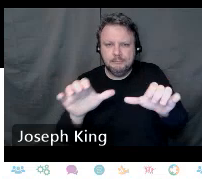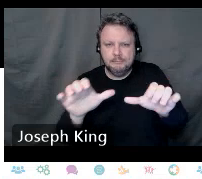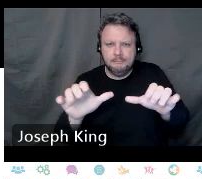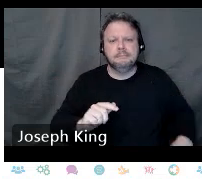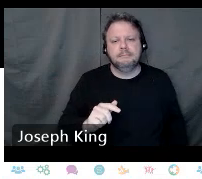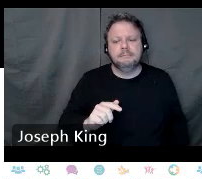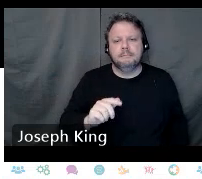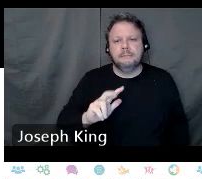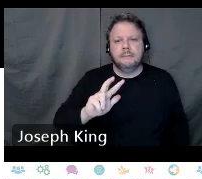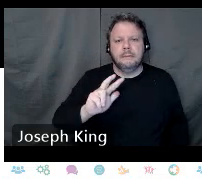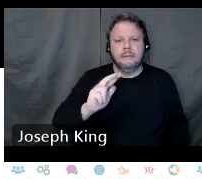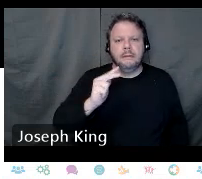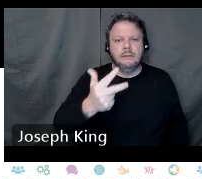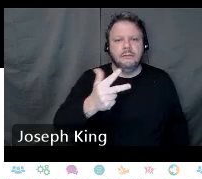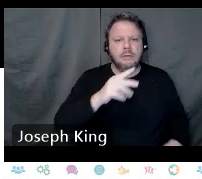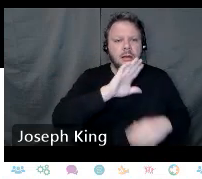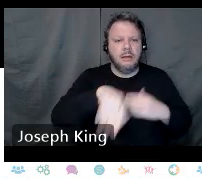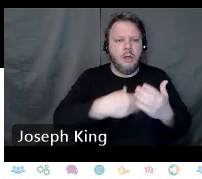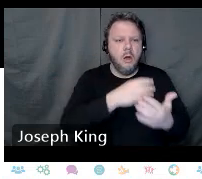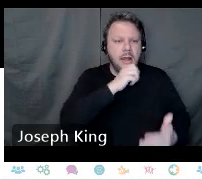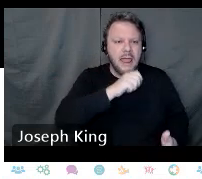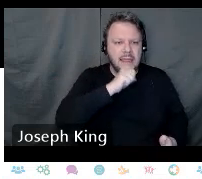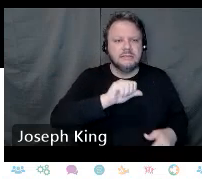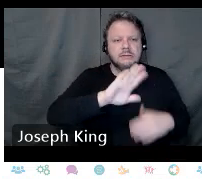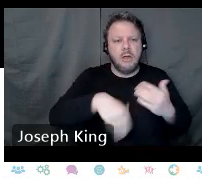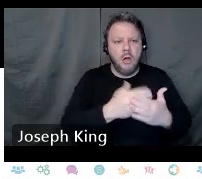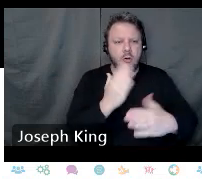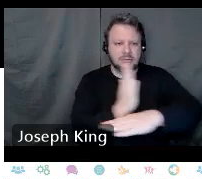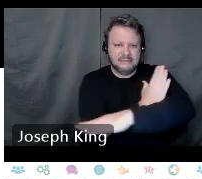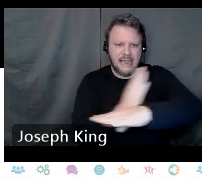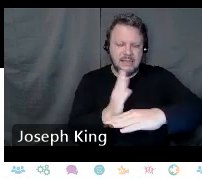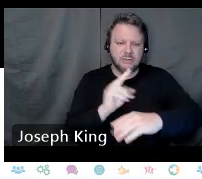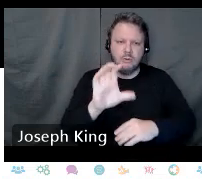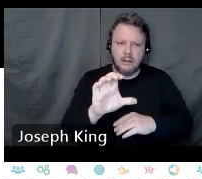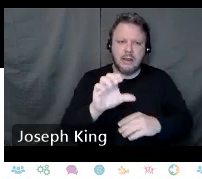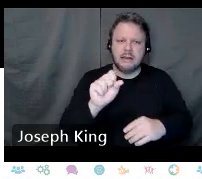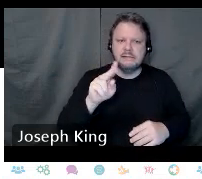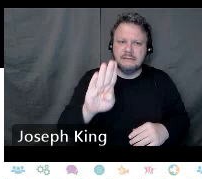So there are three. All ages, all stages. North Carolina implementation subgroup.